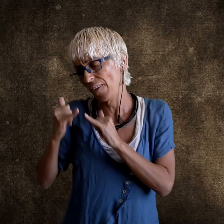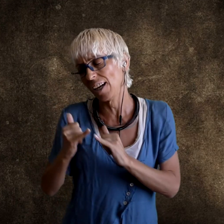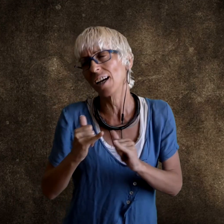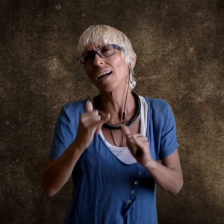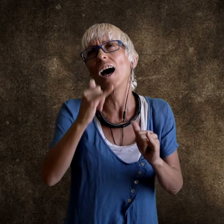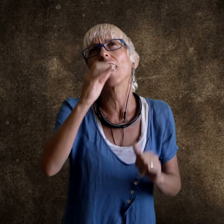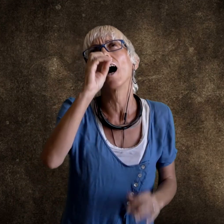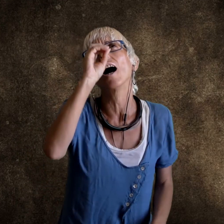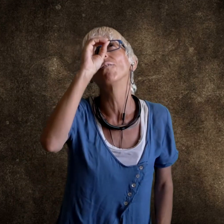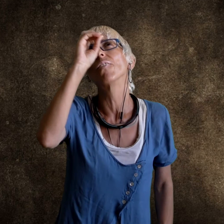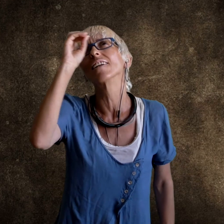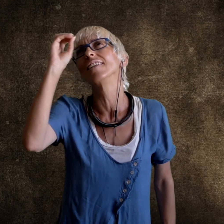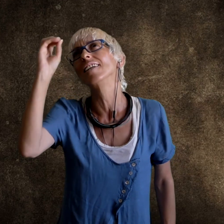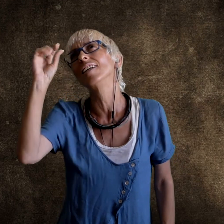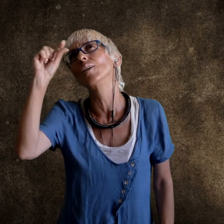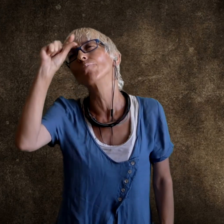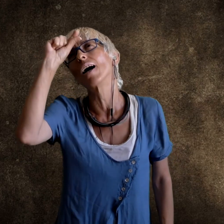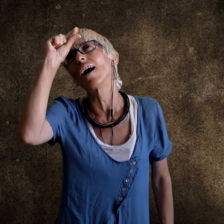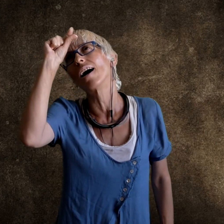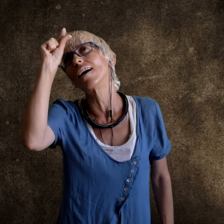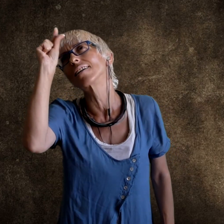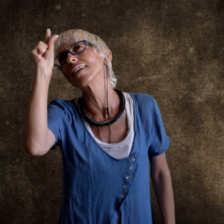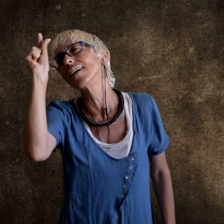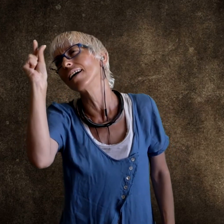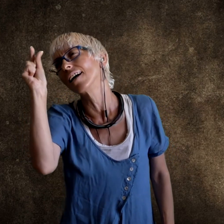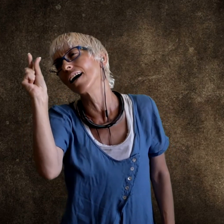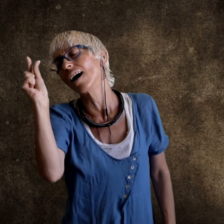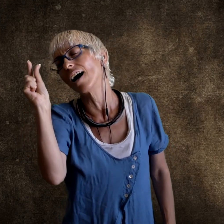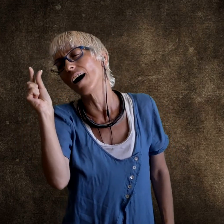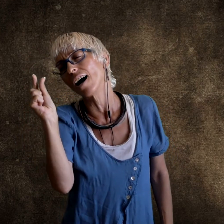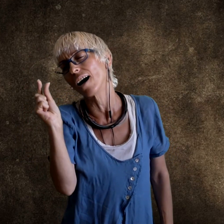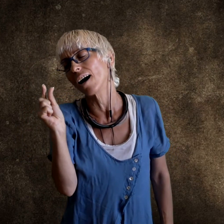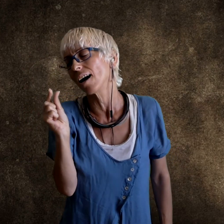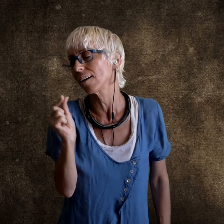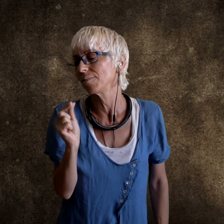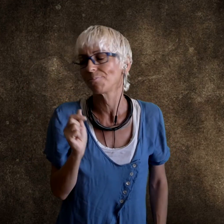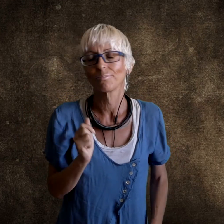I'll bring you stones from the moon